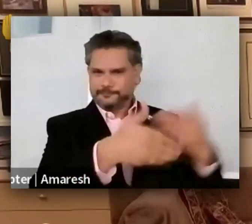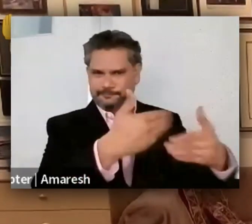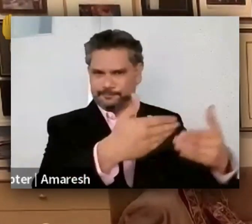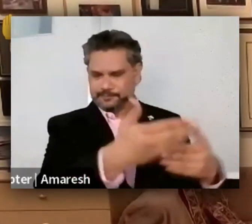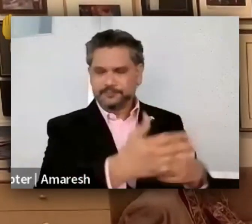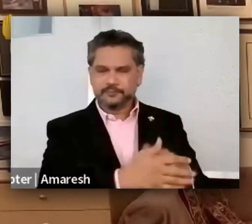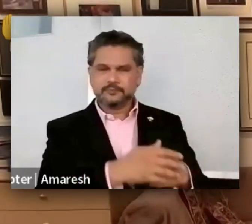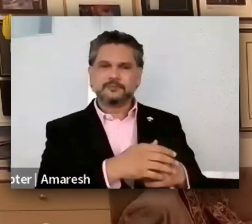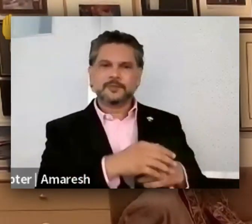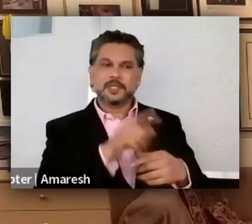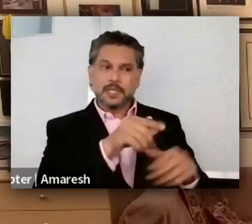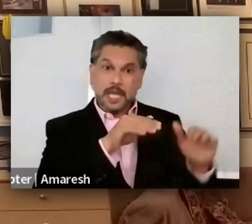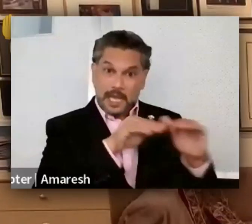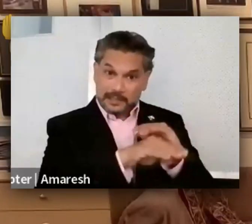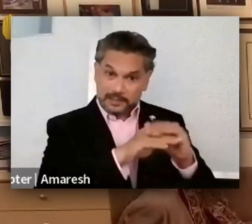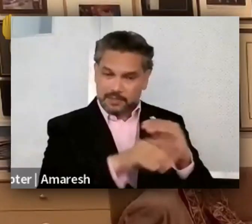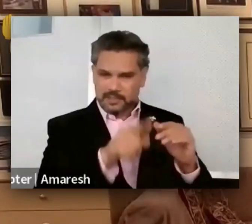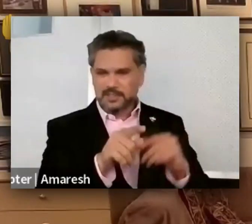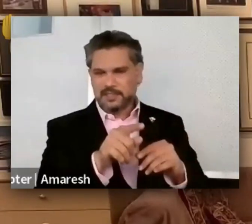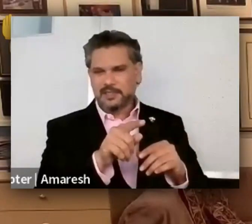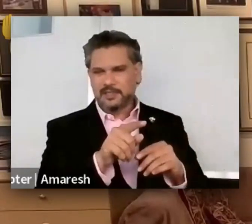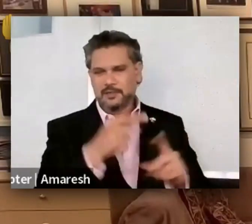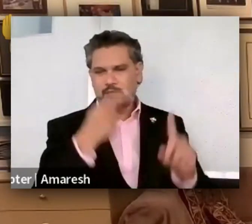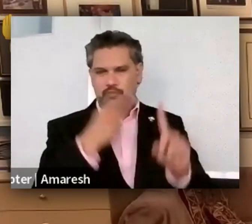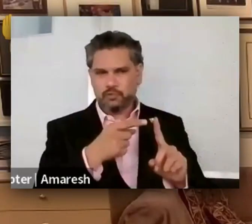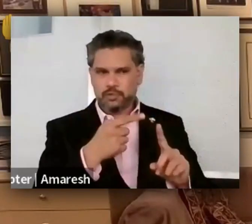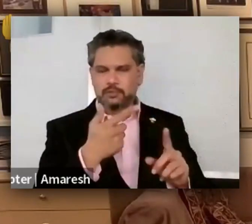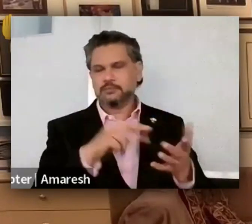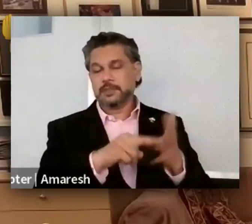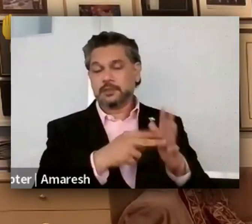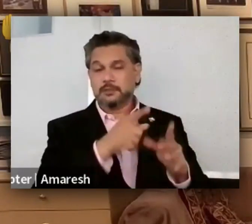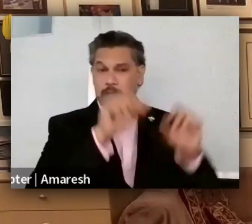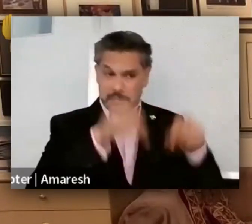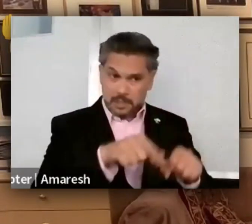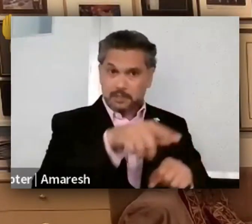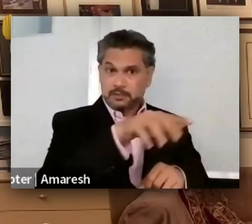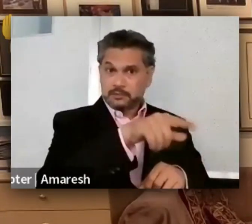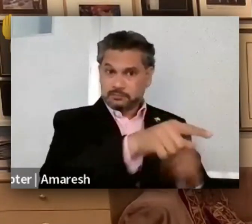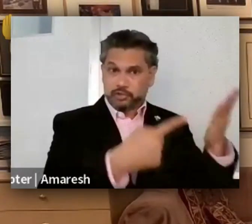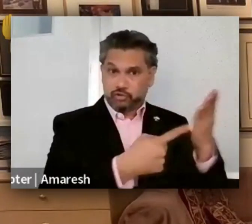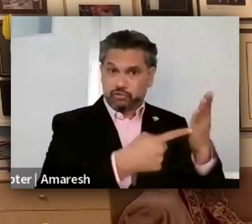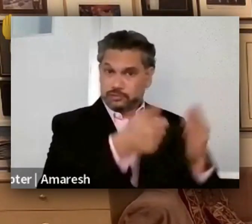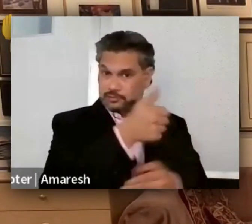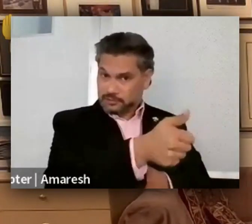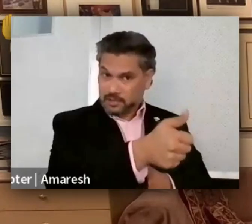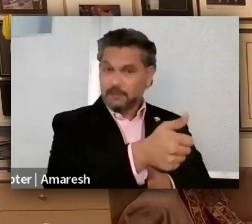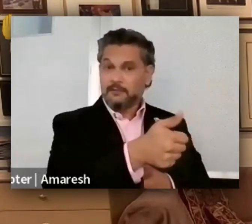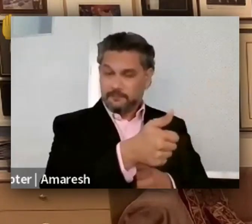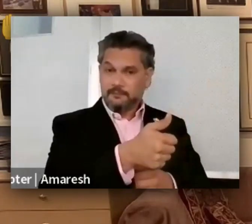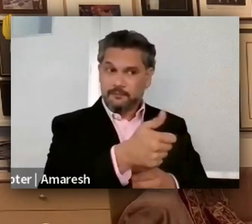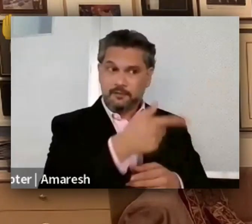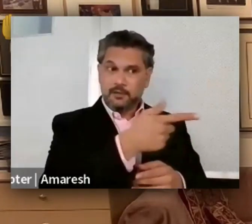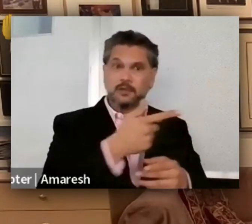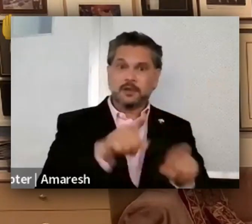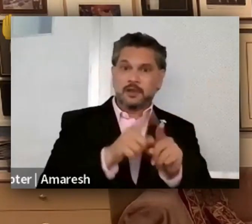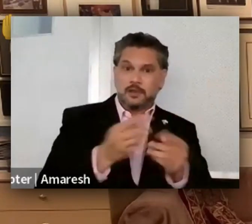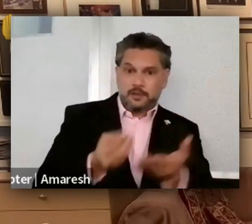accessibility then the question will be could the system be smart enough to make alterations to the